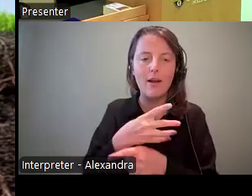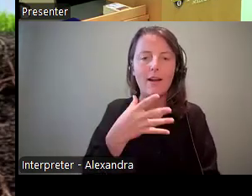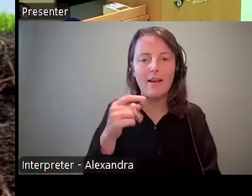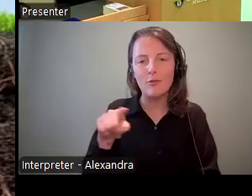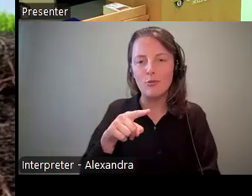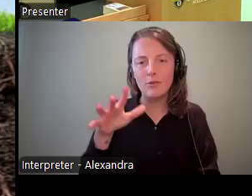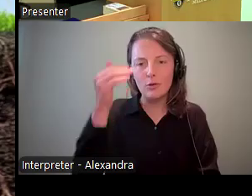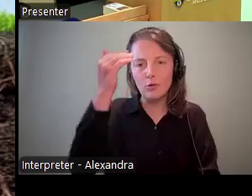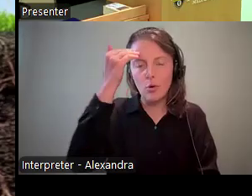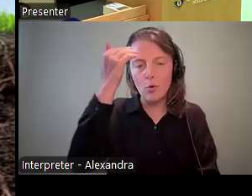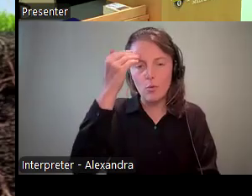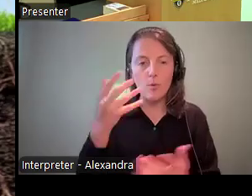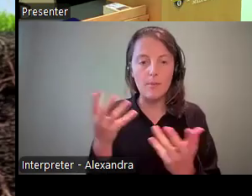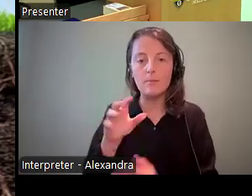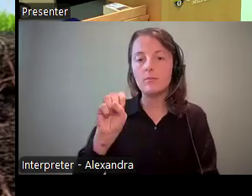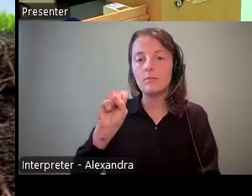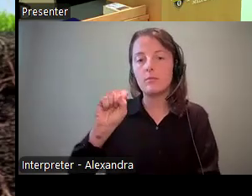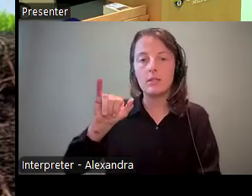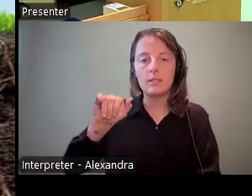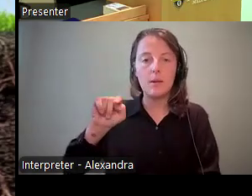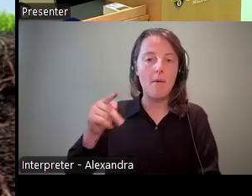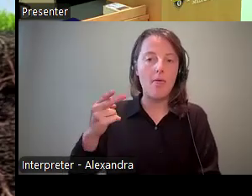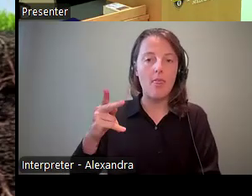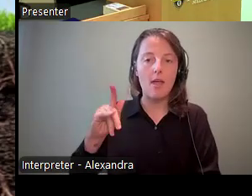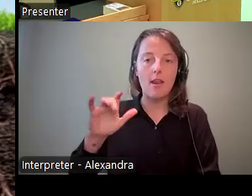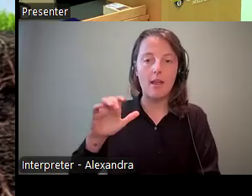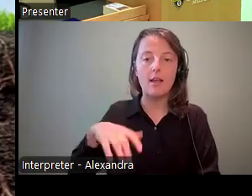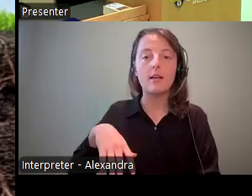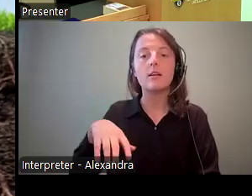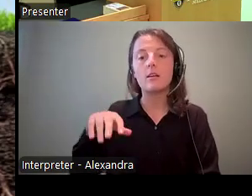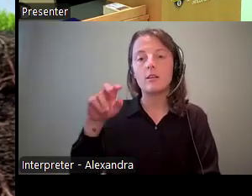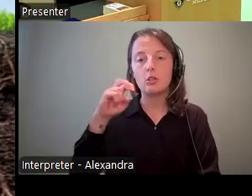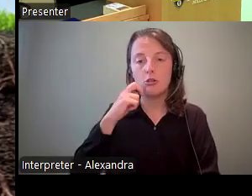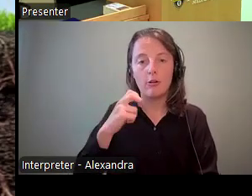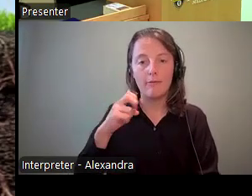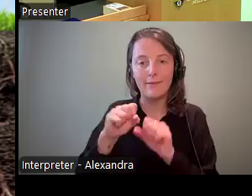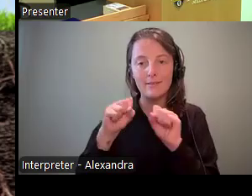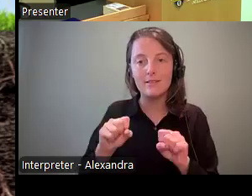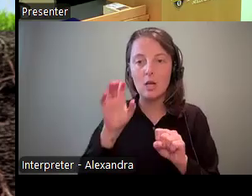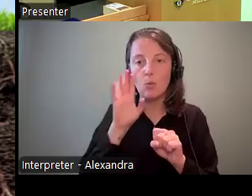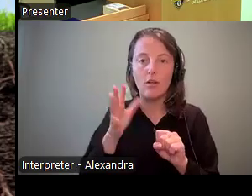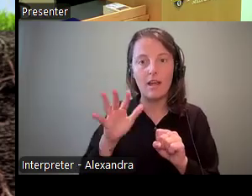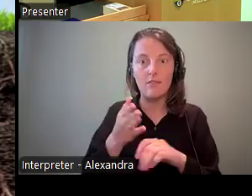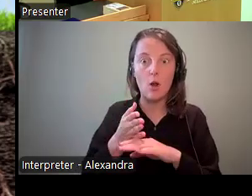nervous system goes into overdrive so to speak when and this is the way a counselor explains it